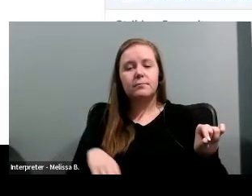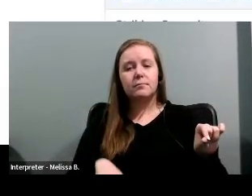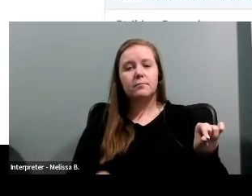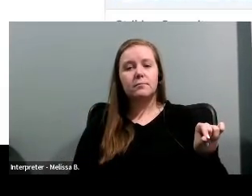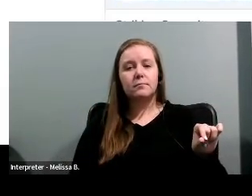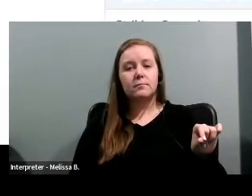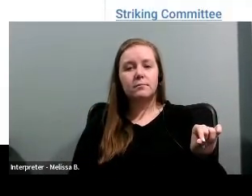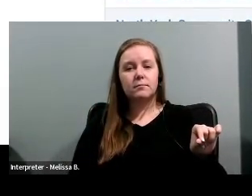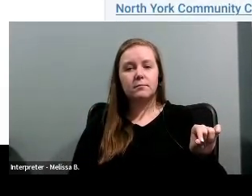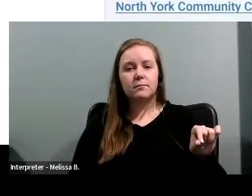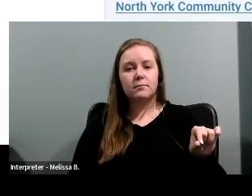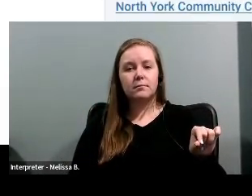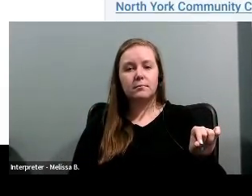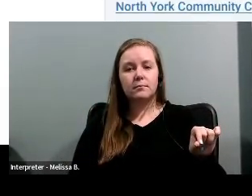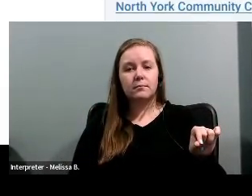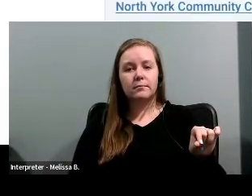Shannon Spencer (she/her): Sorry, give me a second.